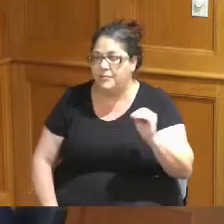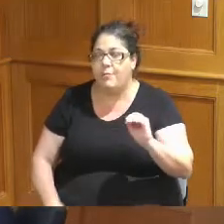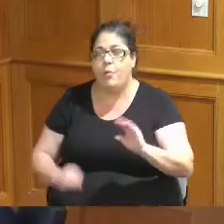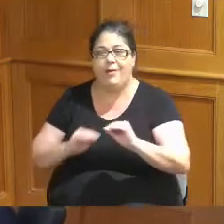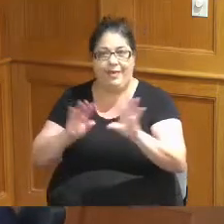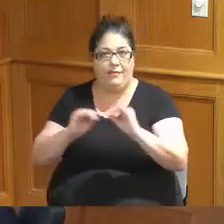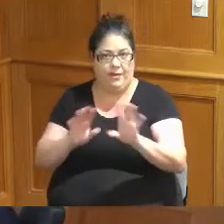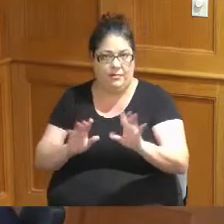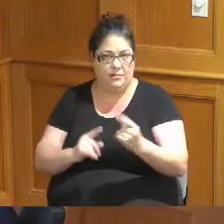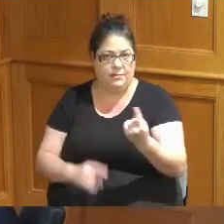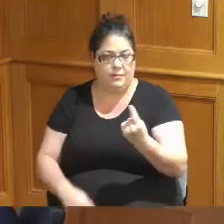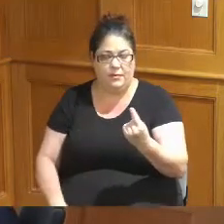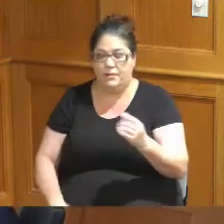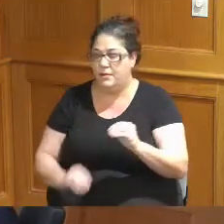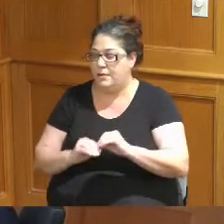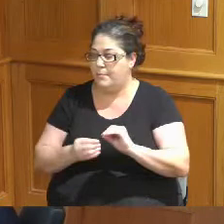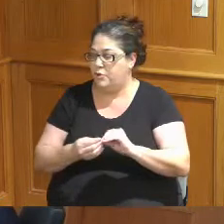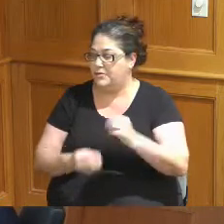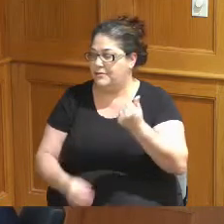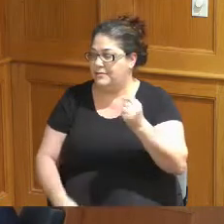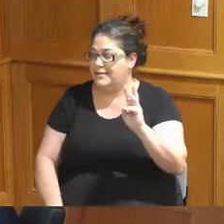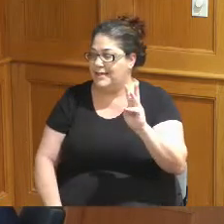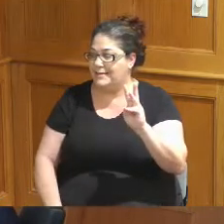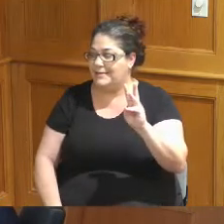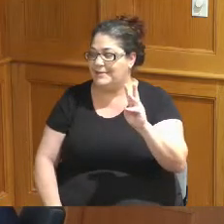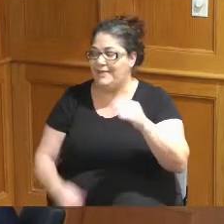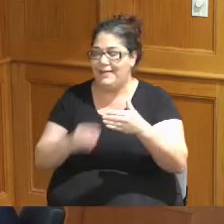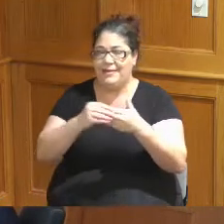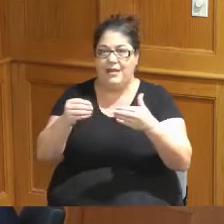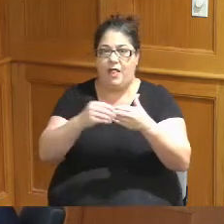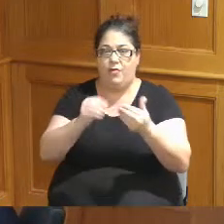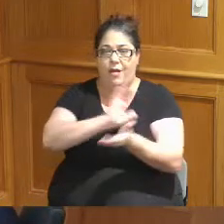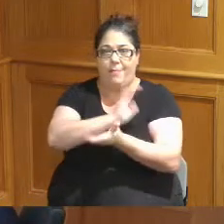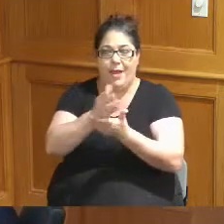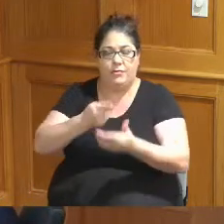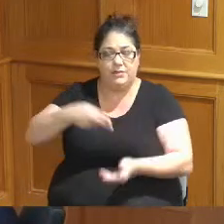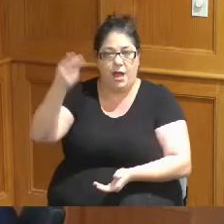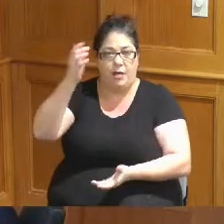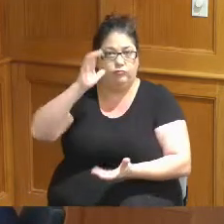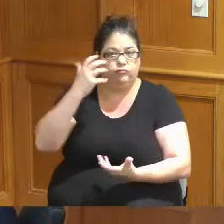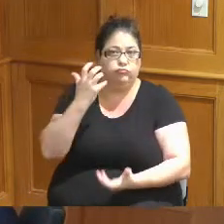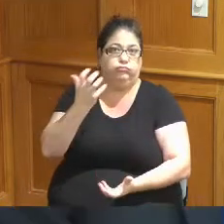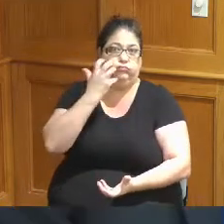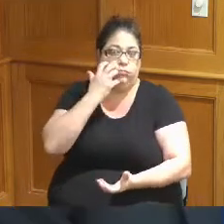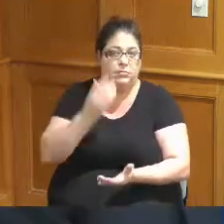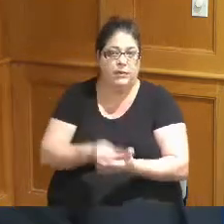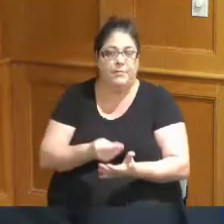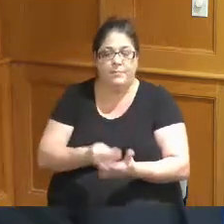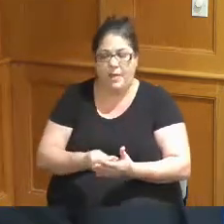on item 16 because that dollar amount is so high I want to put it in my own words to make